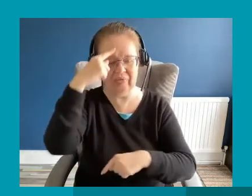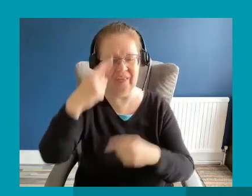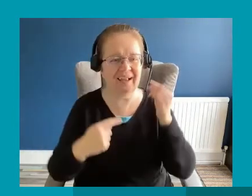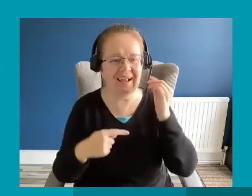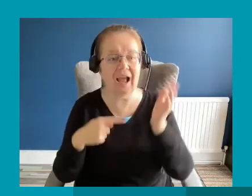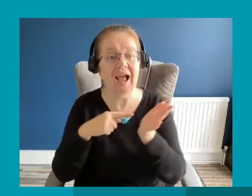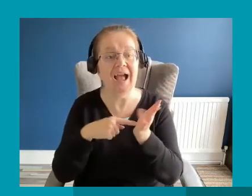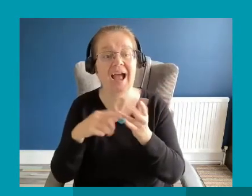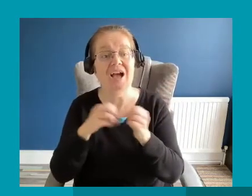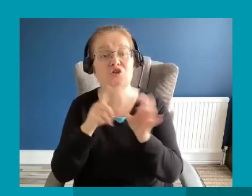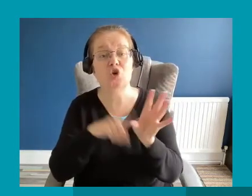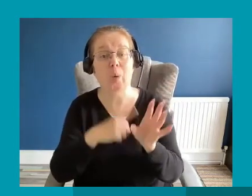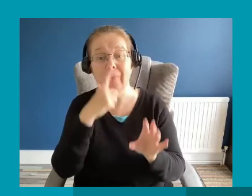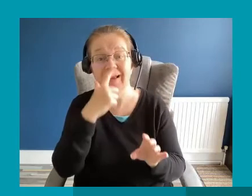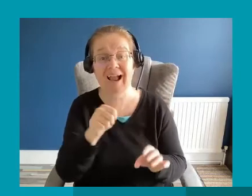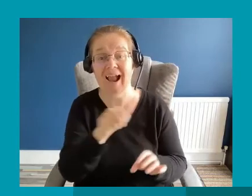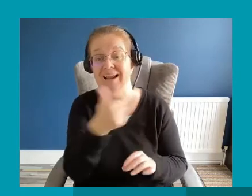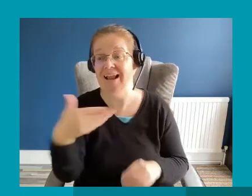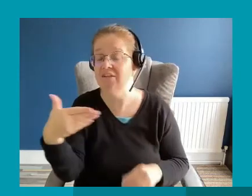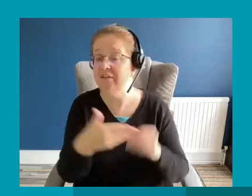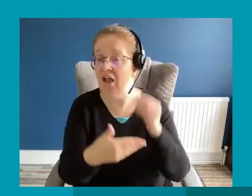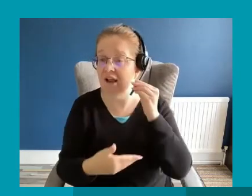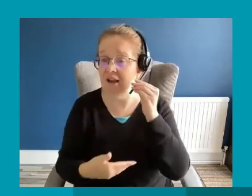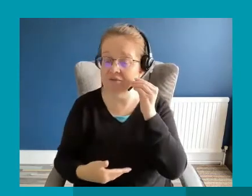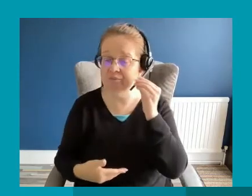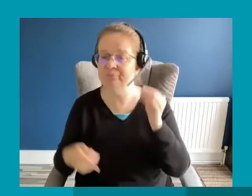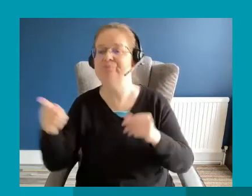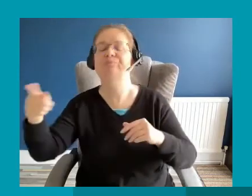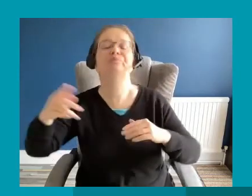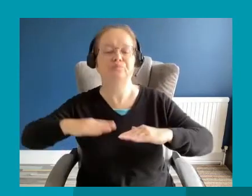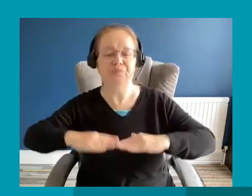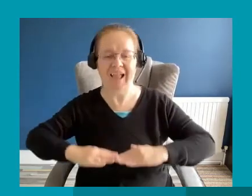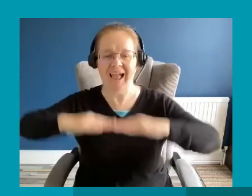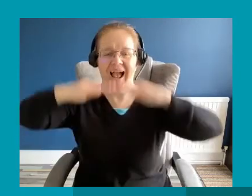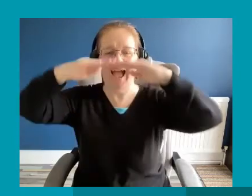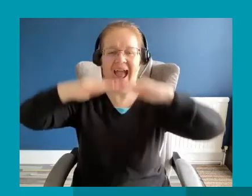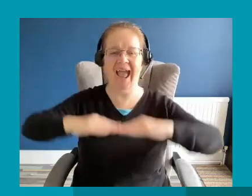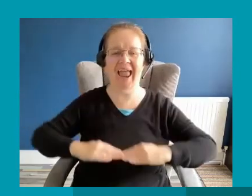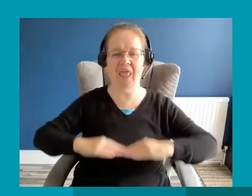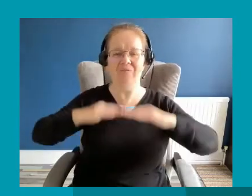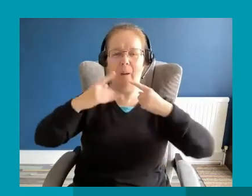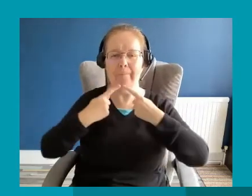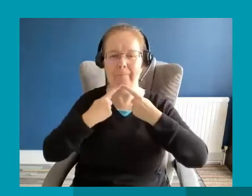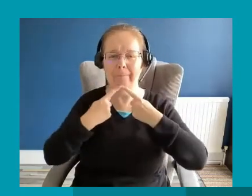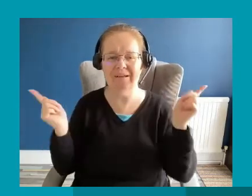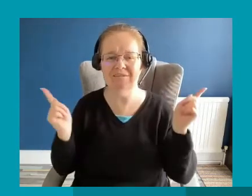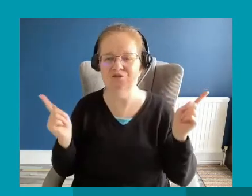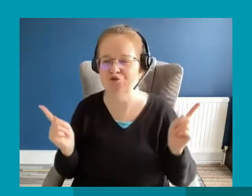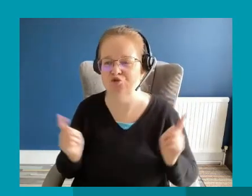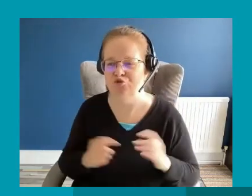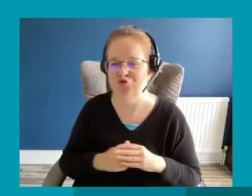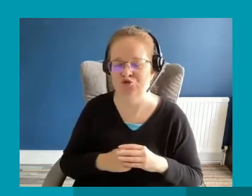Toby let's go to the next slide though. OK, the elevator pitch. Anybody ever watch Dragons den?